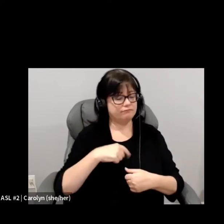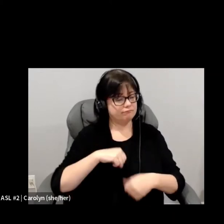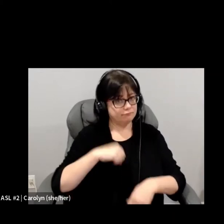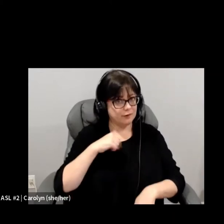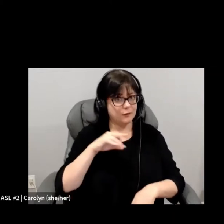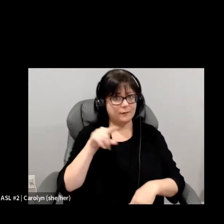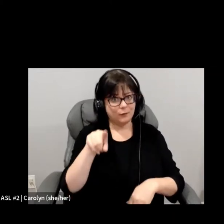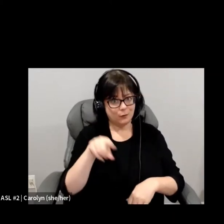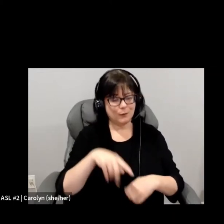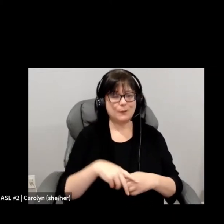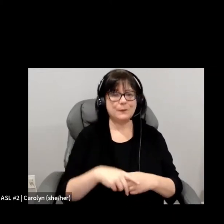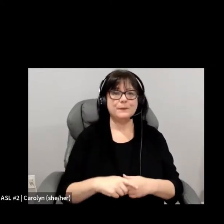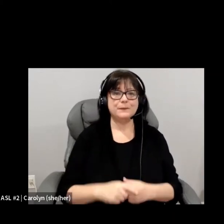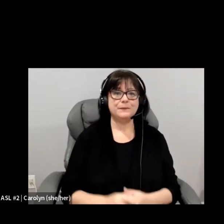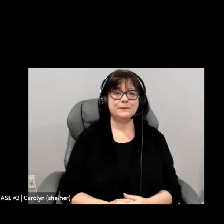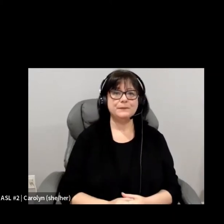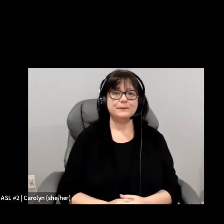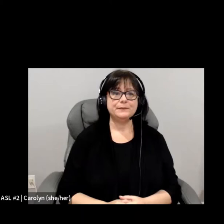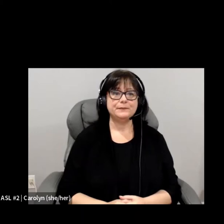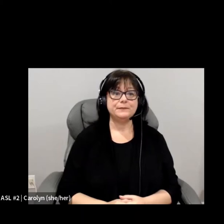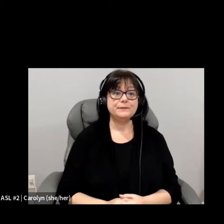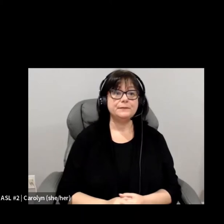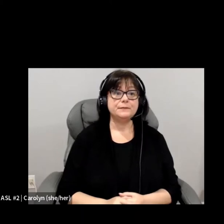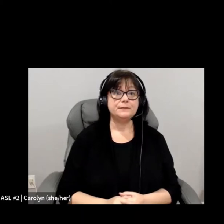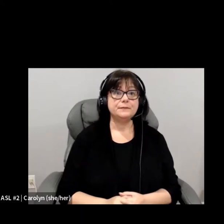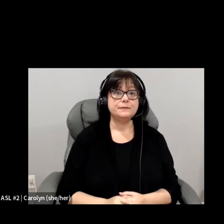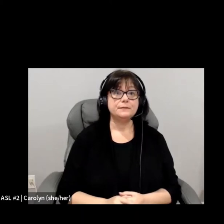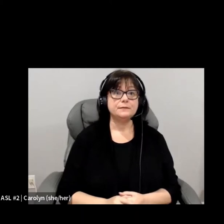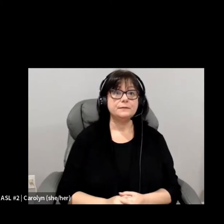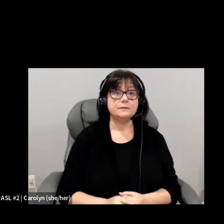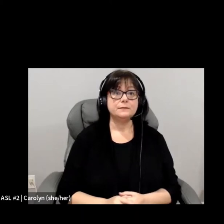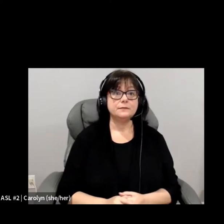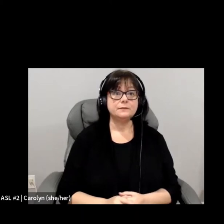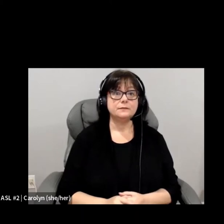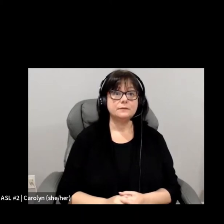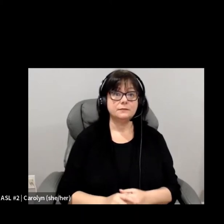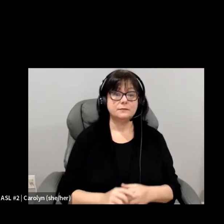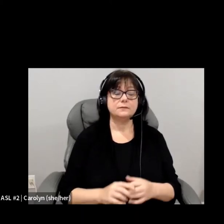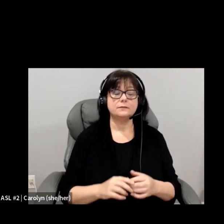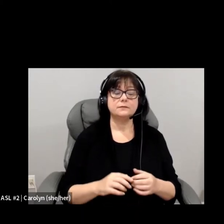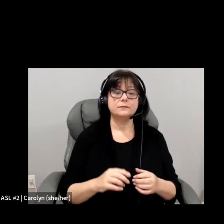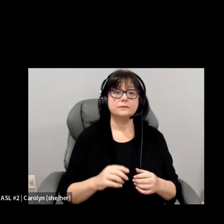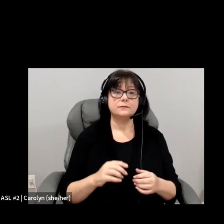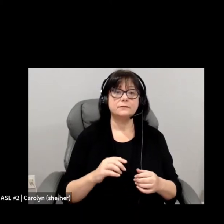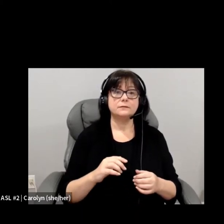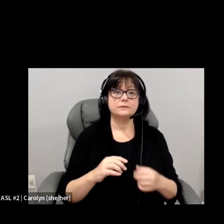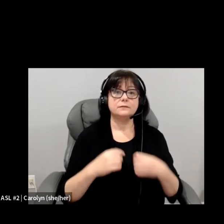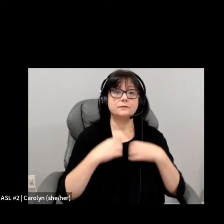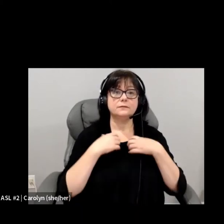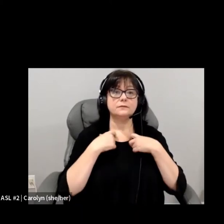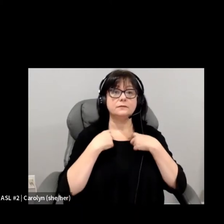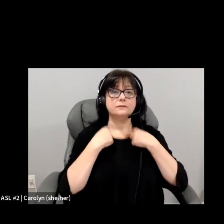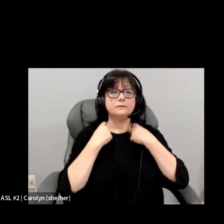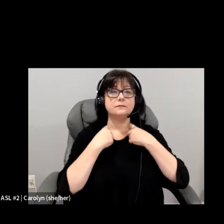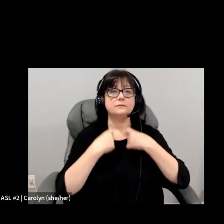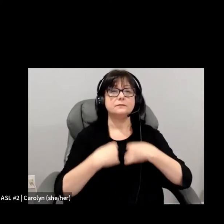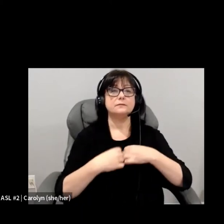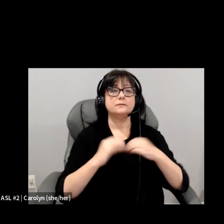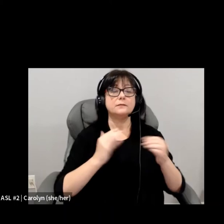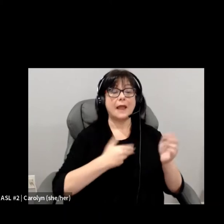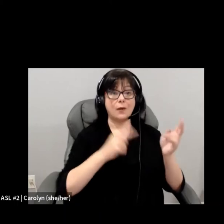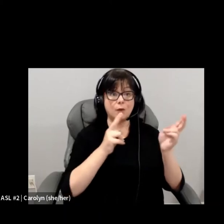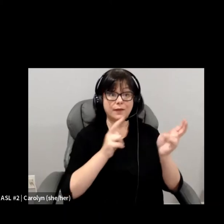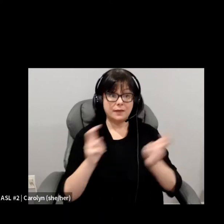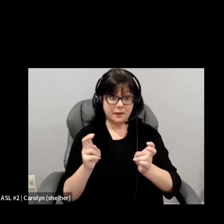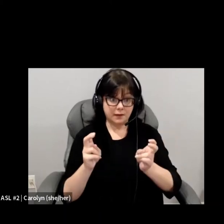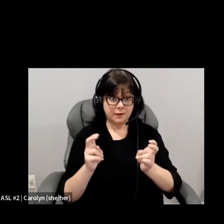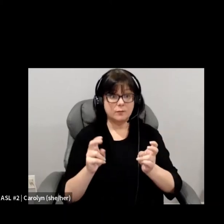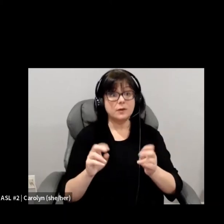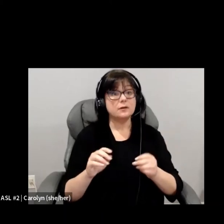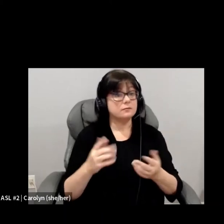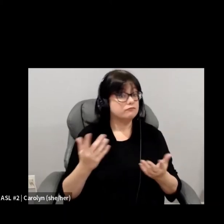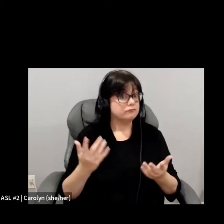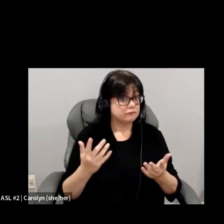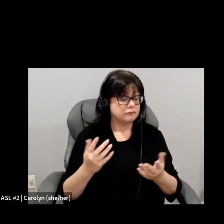IT WAS IN KEEPING IN WITH OUR THEME THIS EVENING OF REFLECTING.